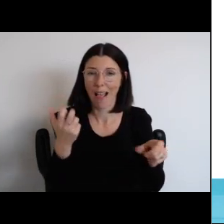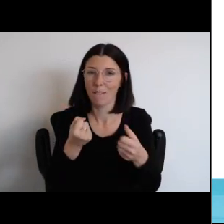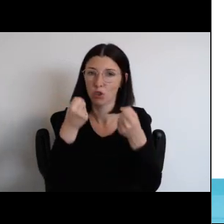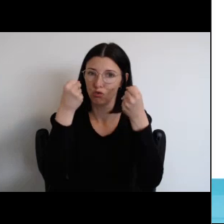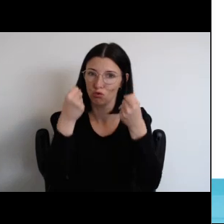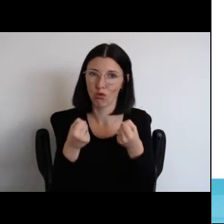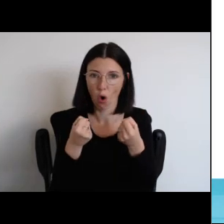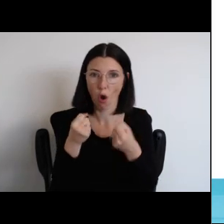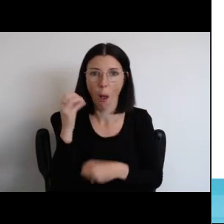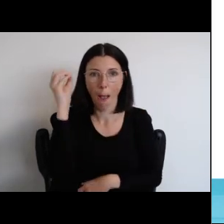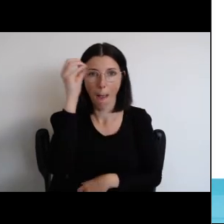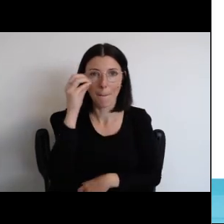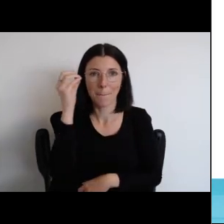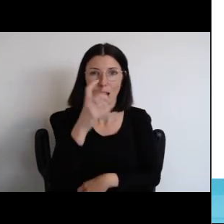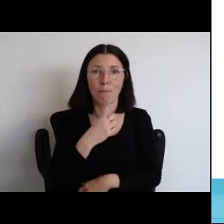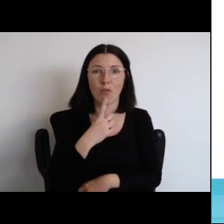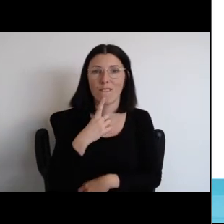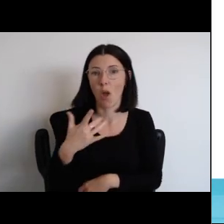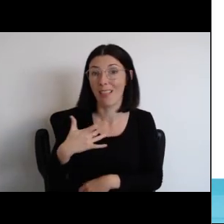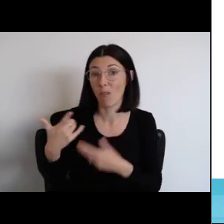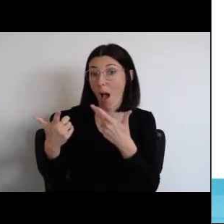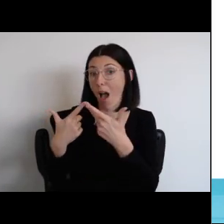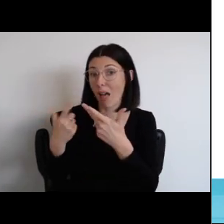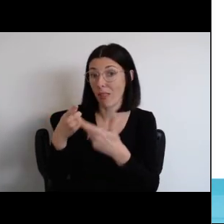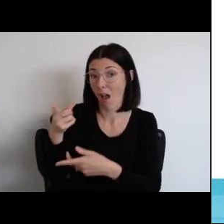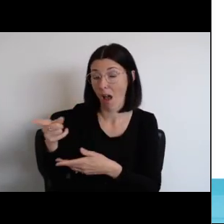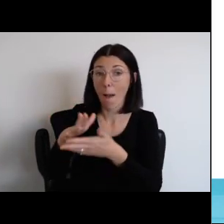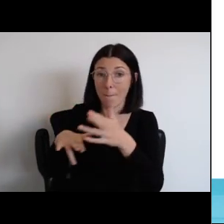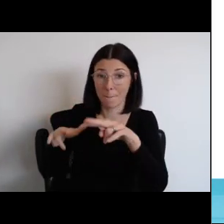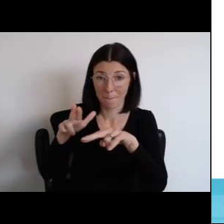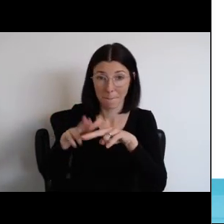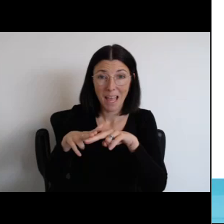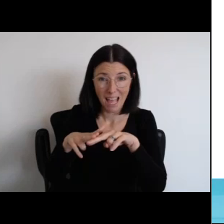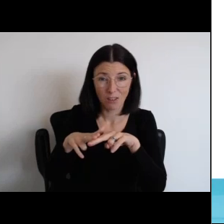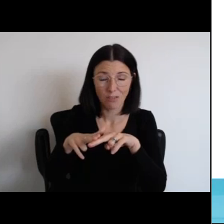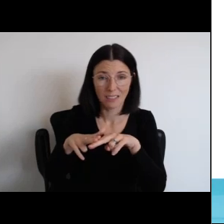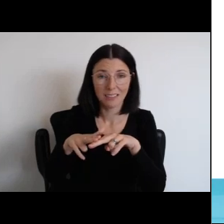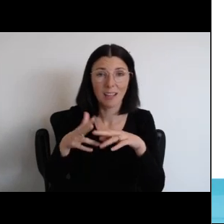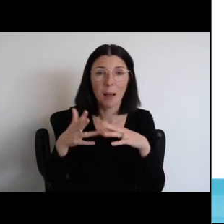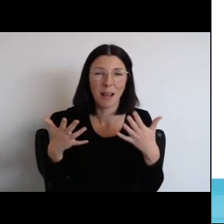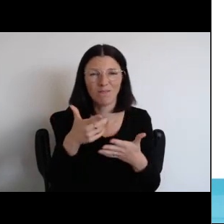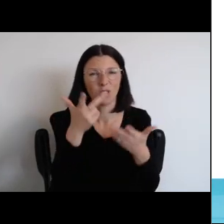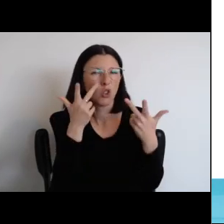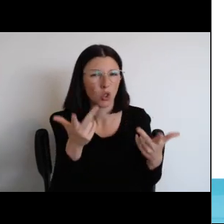to live with the other parent so I guess that's just a demonstration that even as it was 17 the